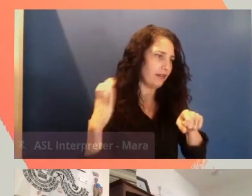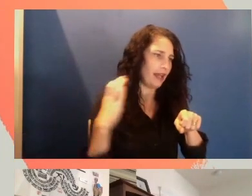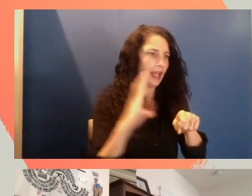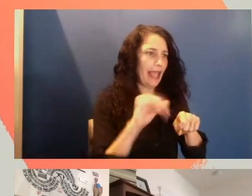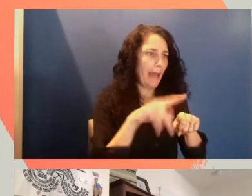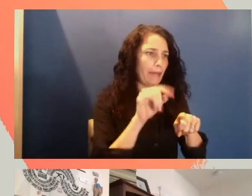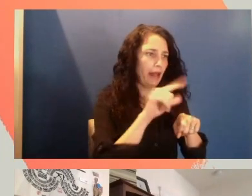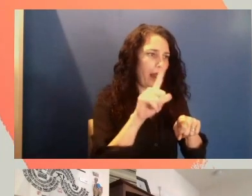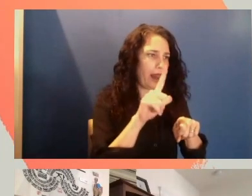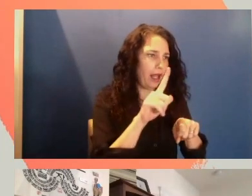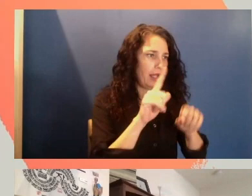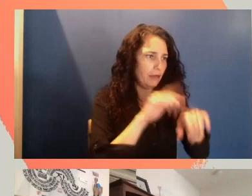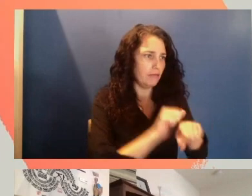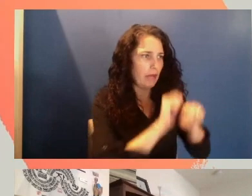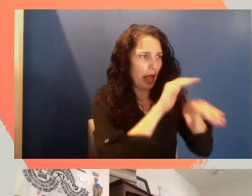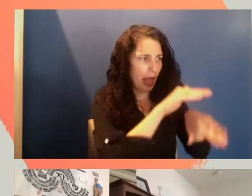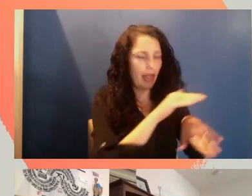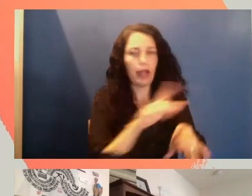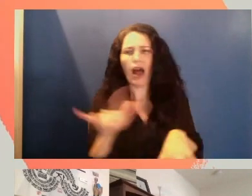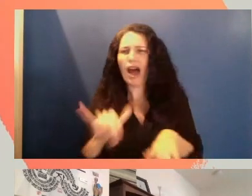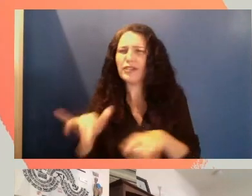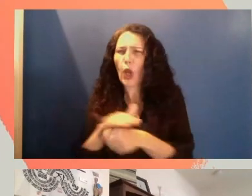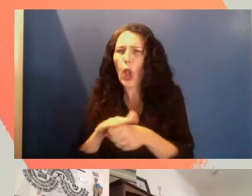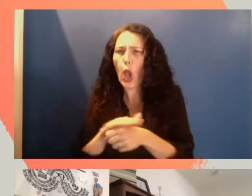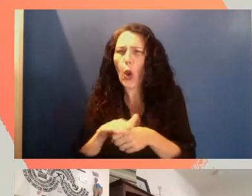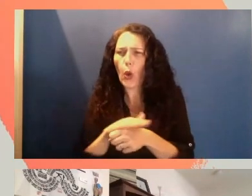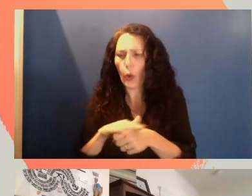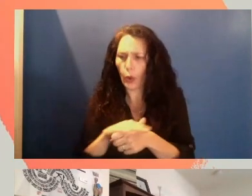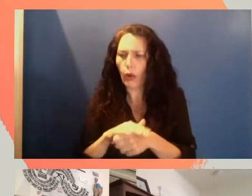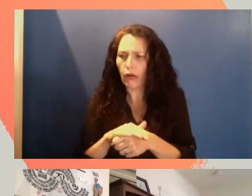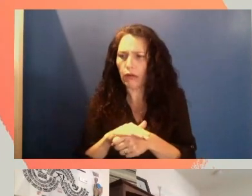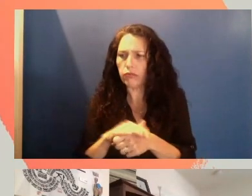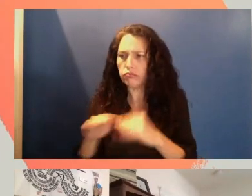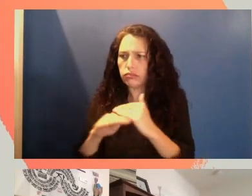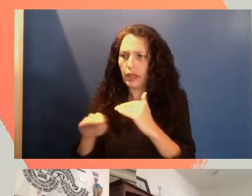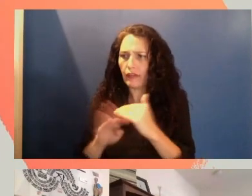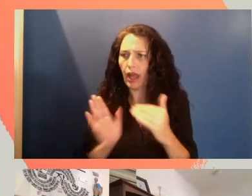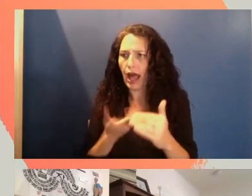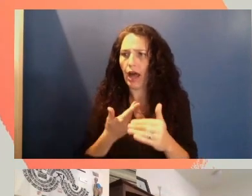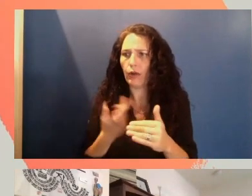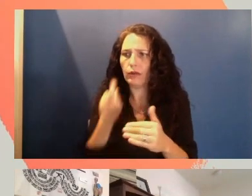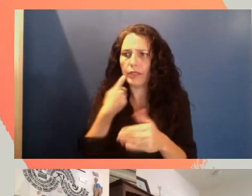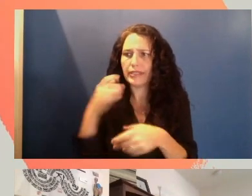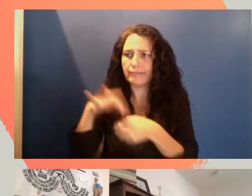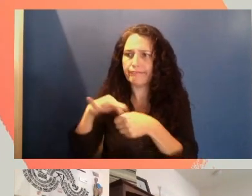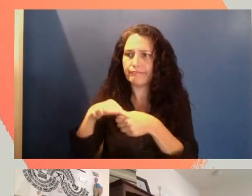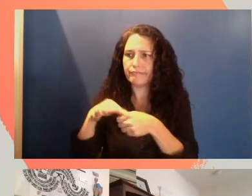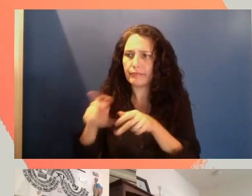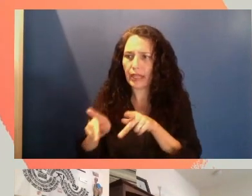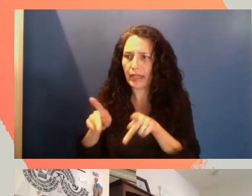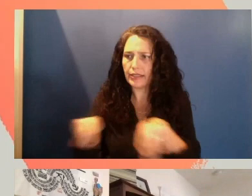and even at the local level on our elected. But what we don't understand is the real political power is people, right?